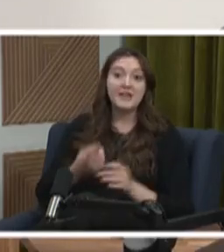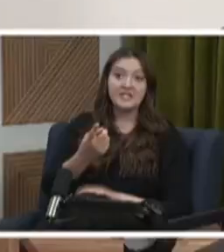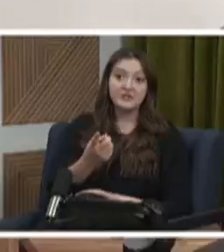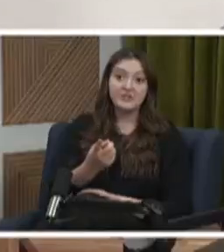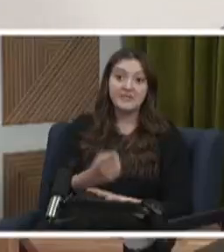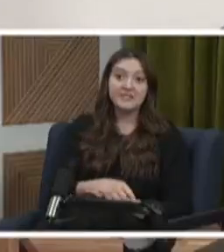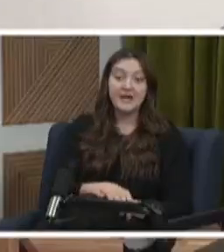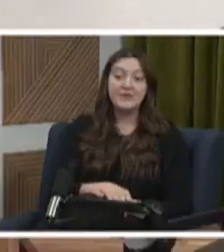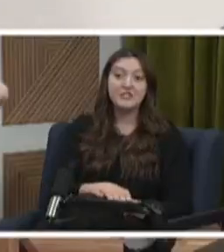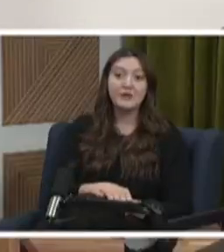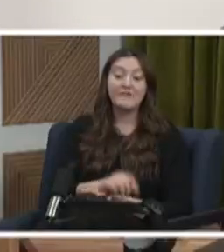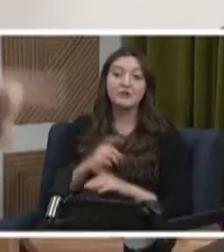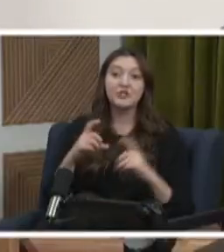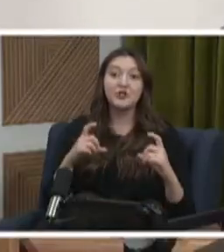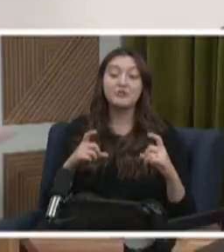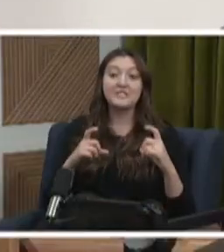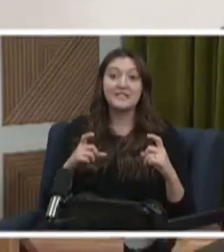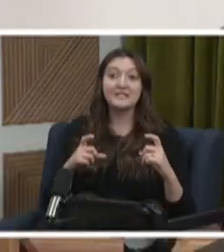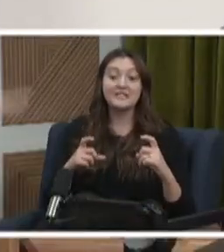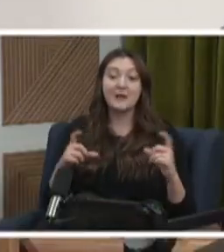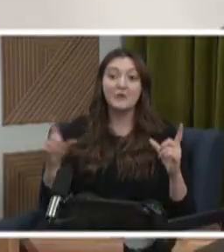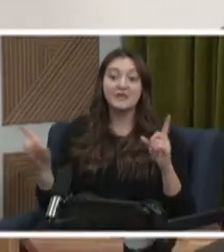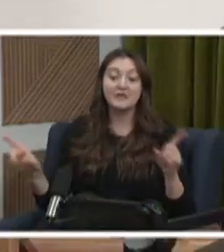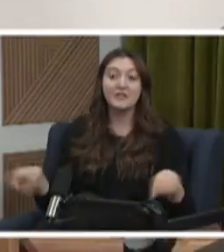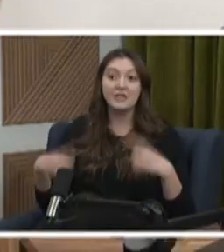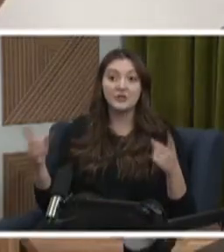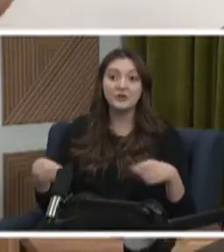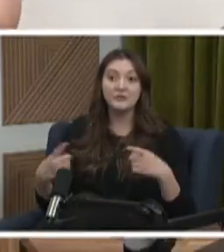This used to be the sign because you'd have those huge disks that went in circles.